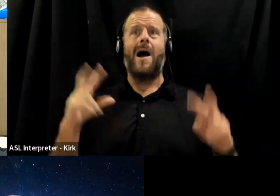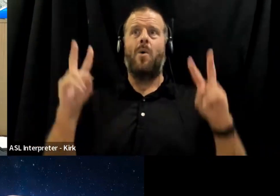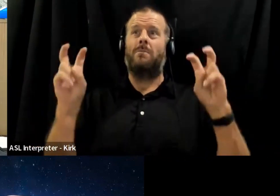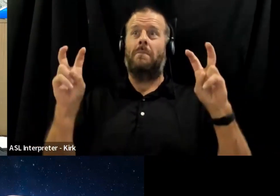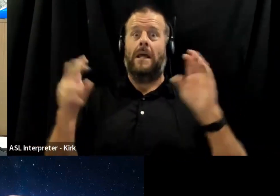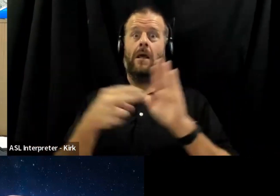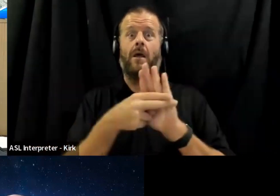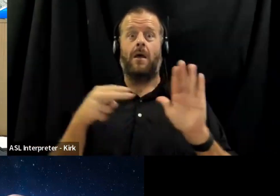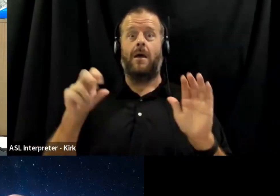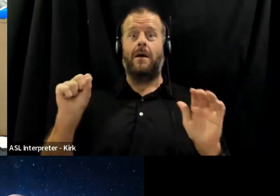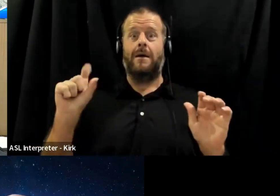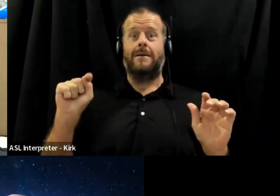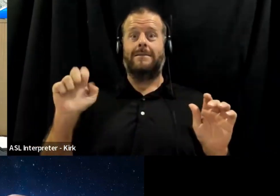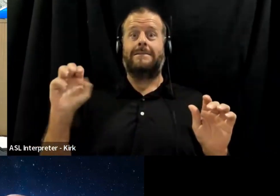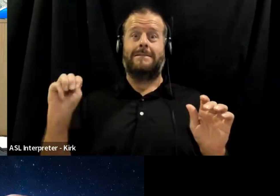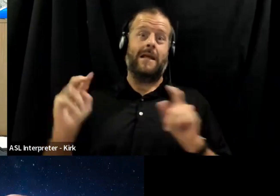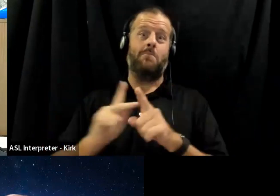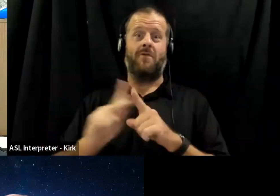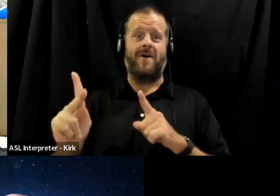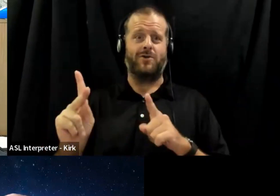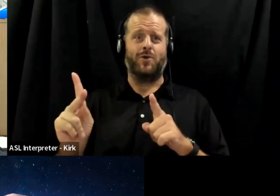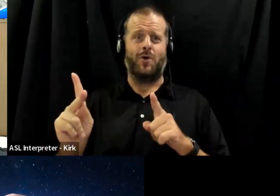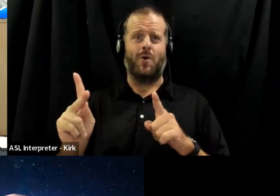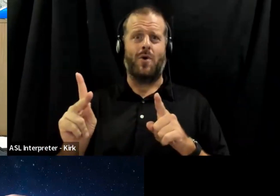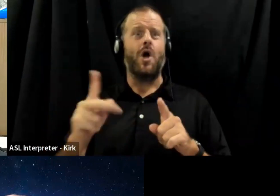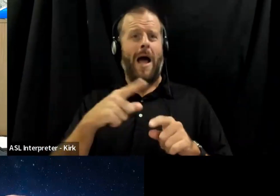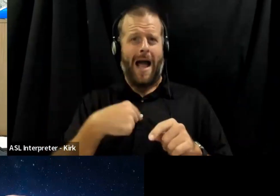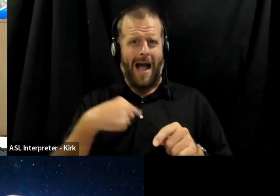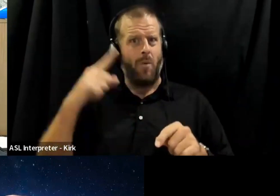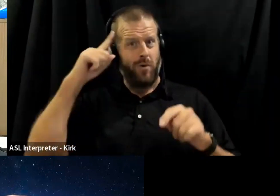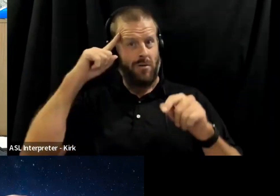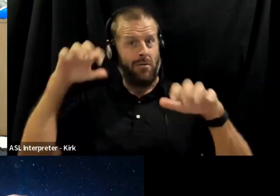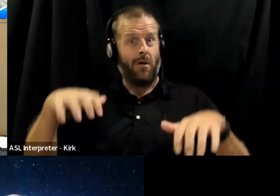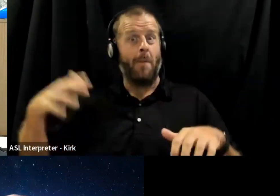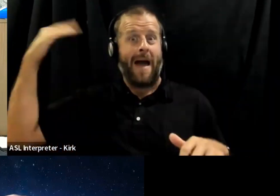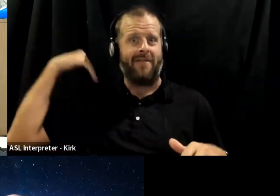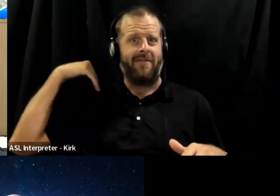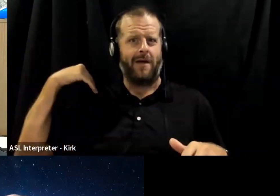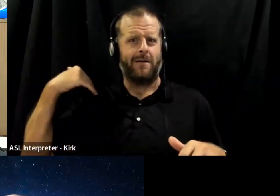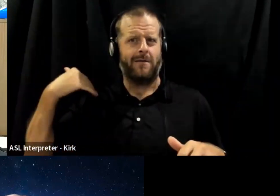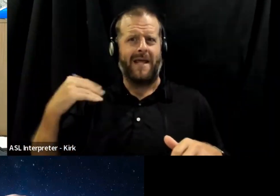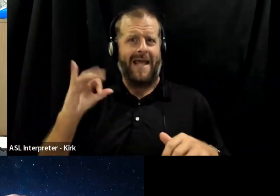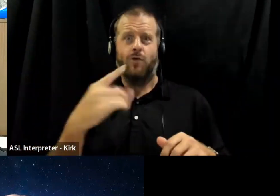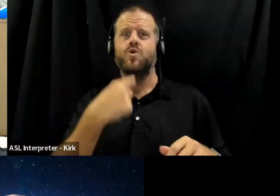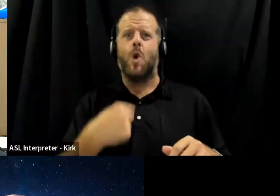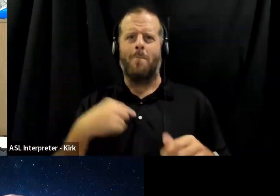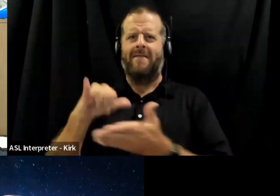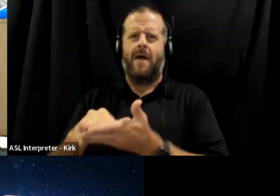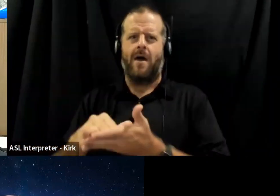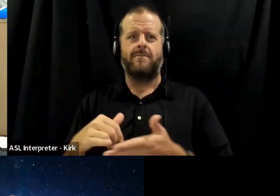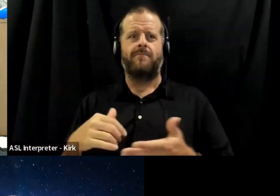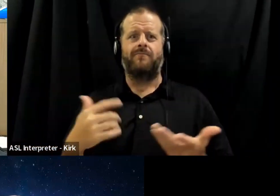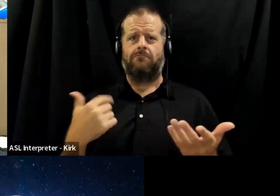days, I would have been absolutely shocked. I grew up with, if nothing else, in antipathy.